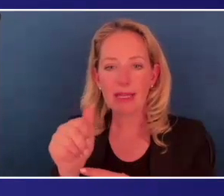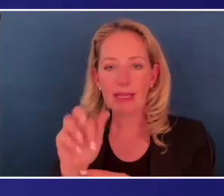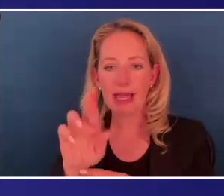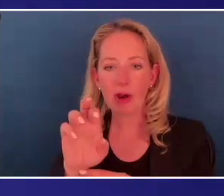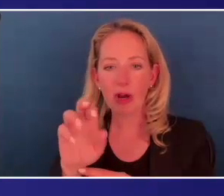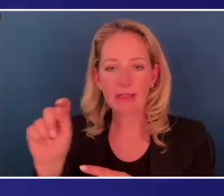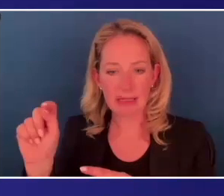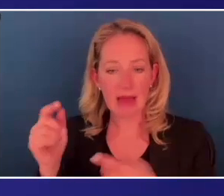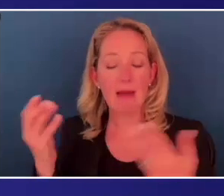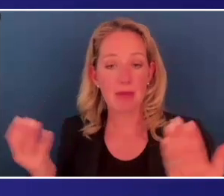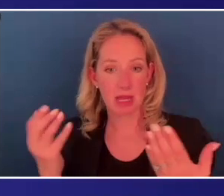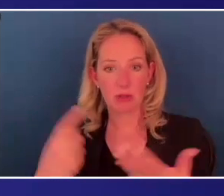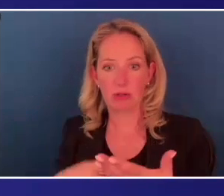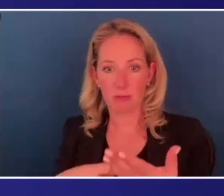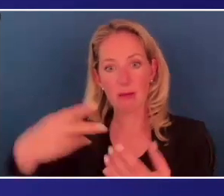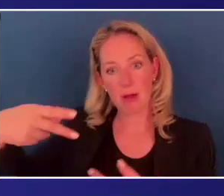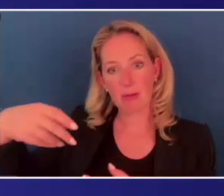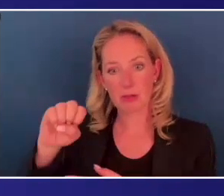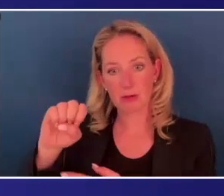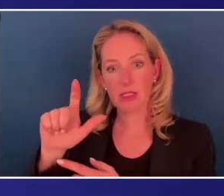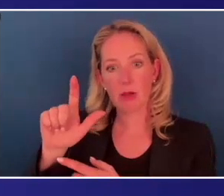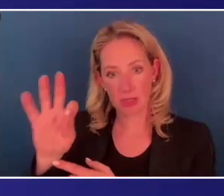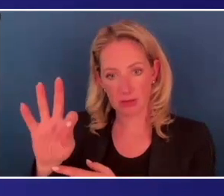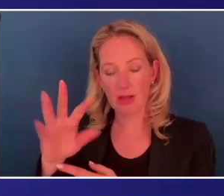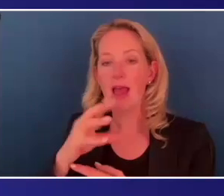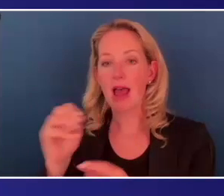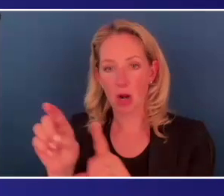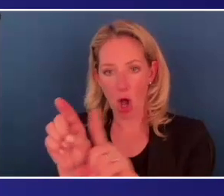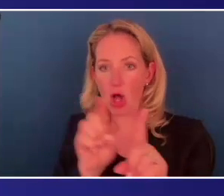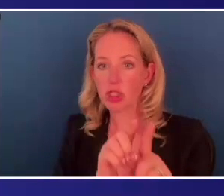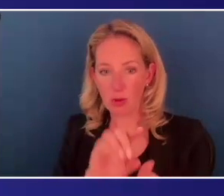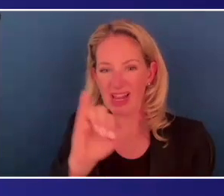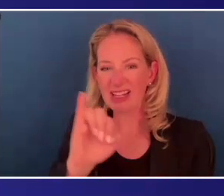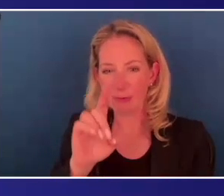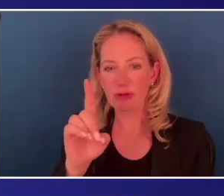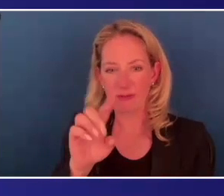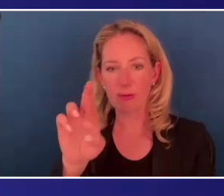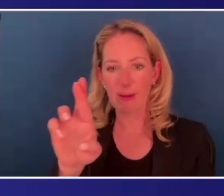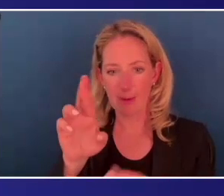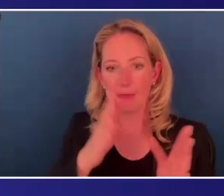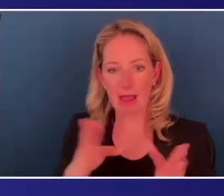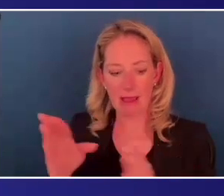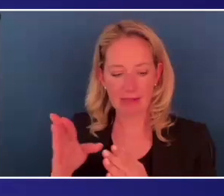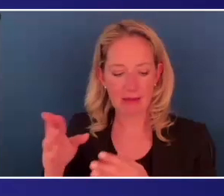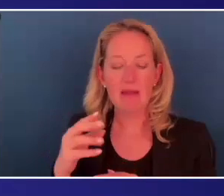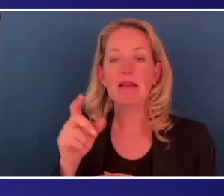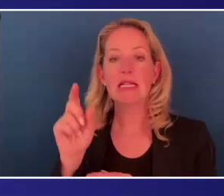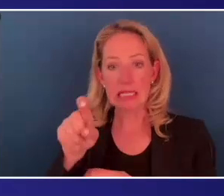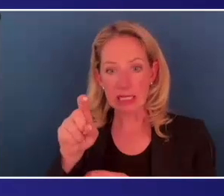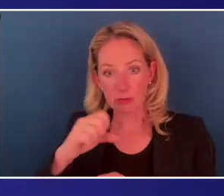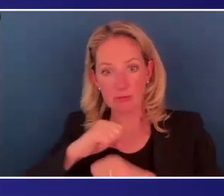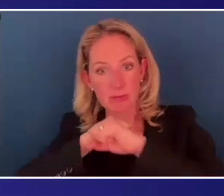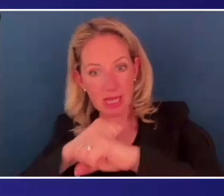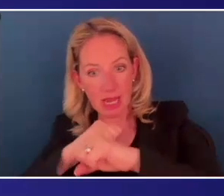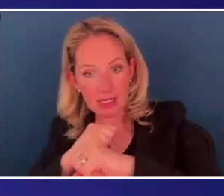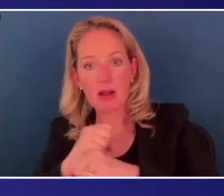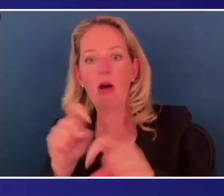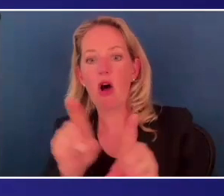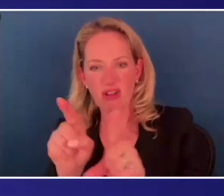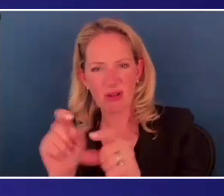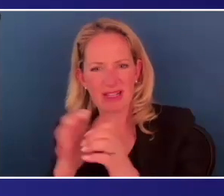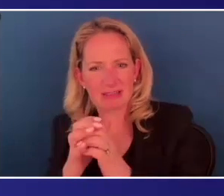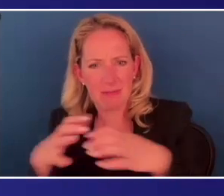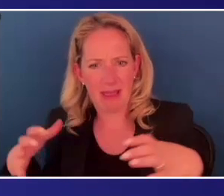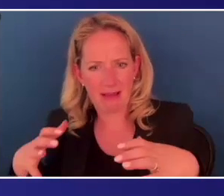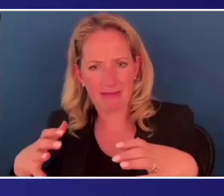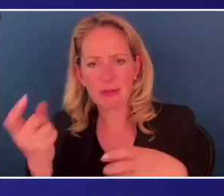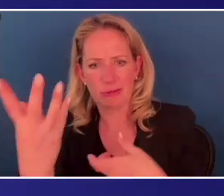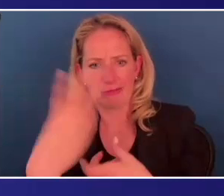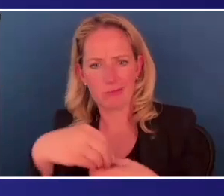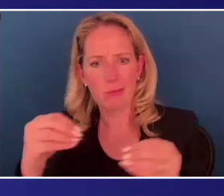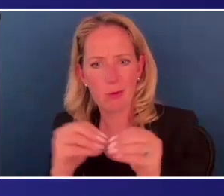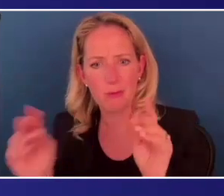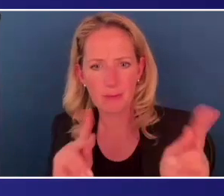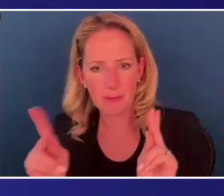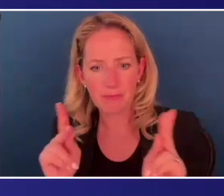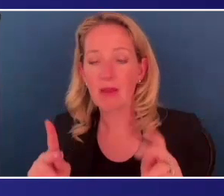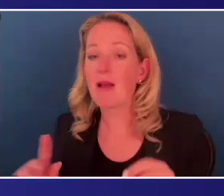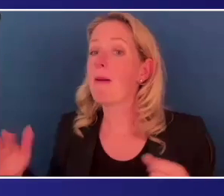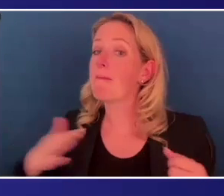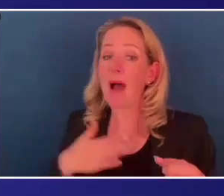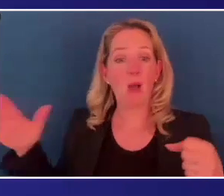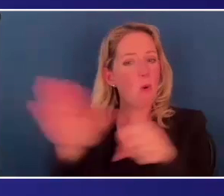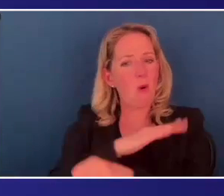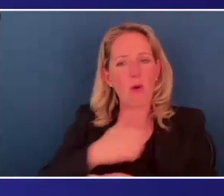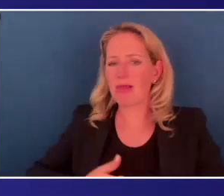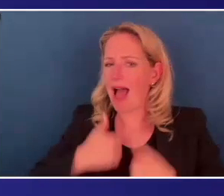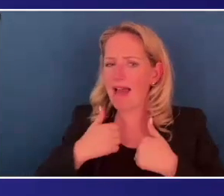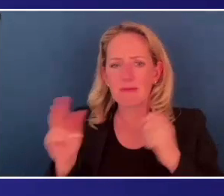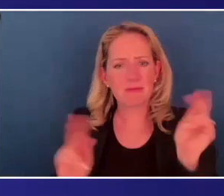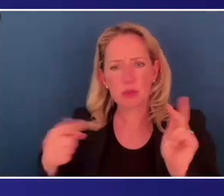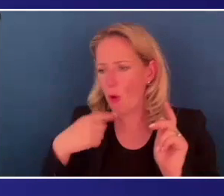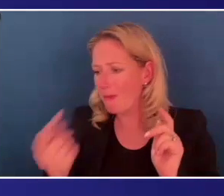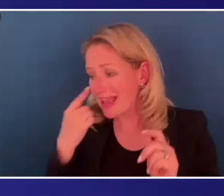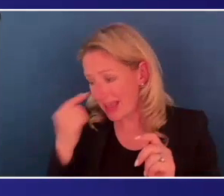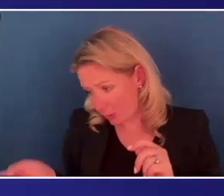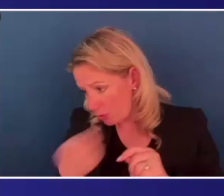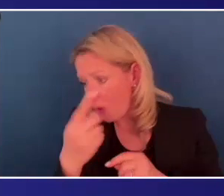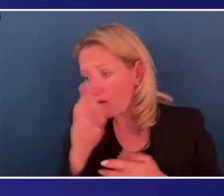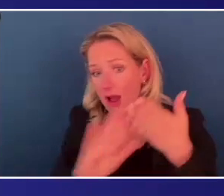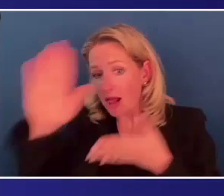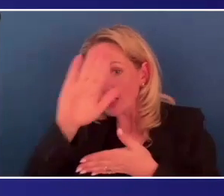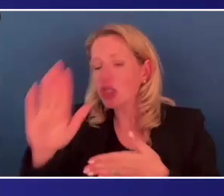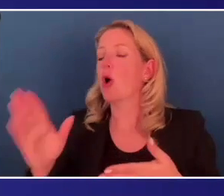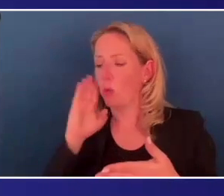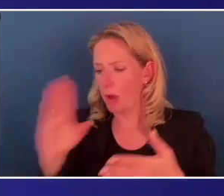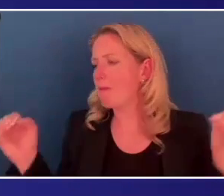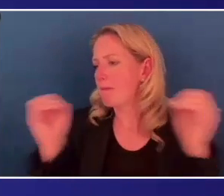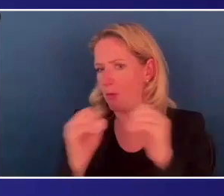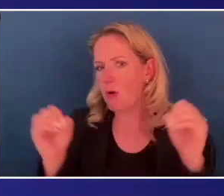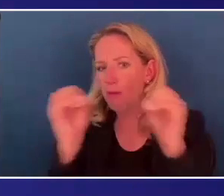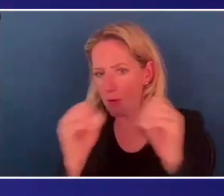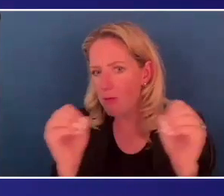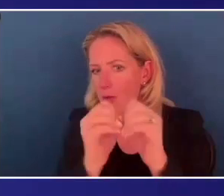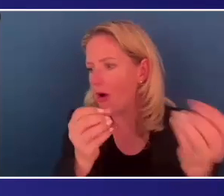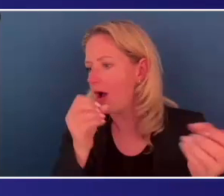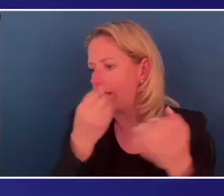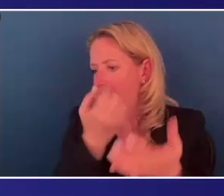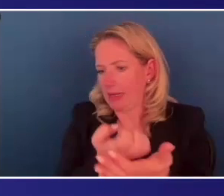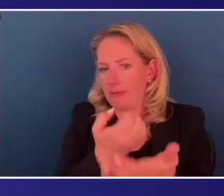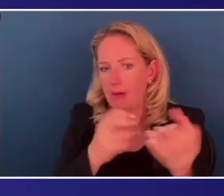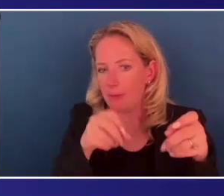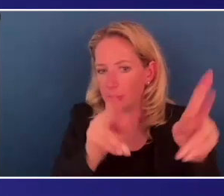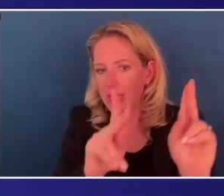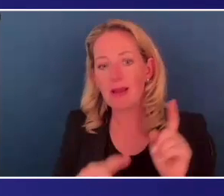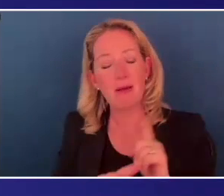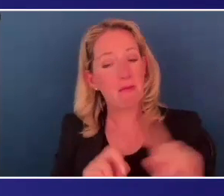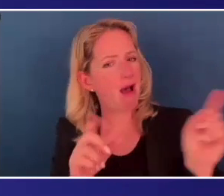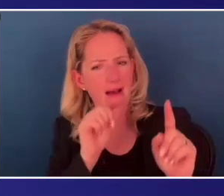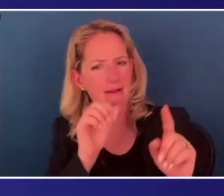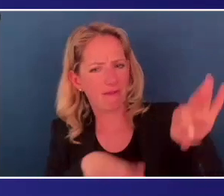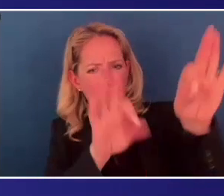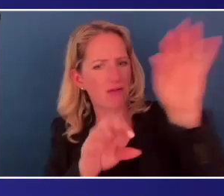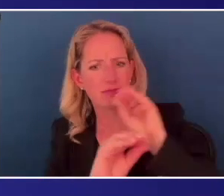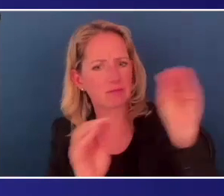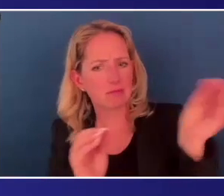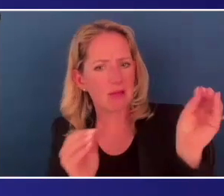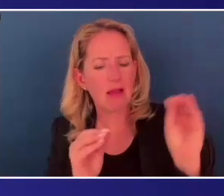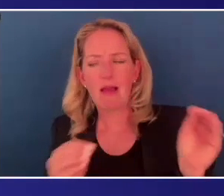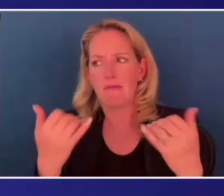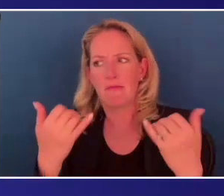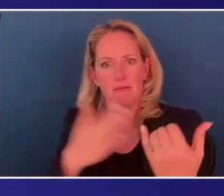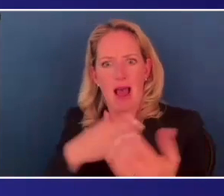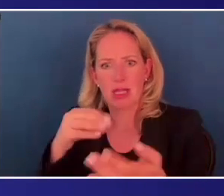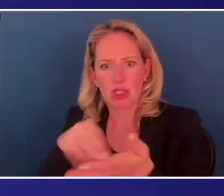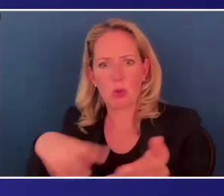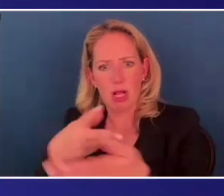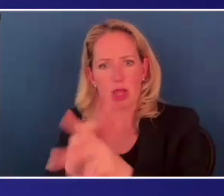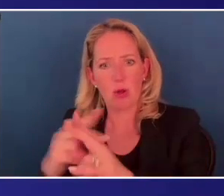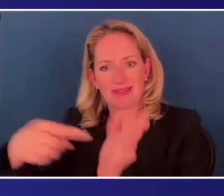Not only needs to be protected, but expanded. All my life I was told that going to college would open a door to opportunity and economic freedom, but instead of finding stability, I watched my student debt grow for my financial prospect shrink in this economy.